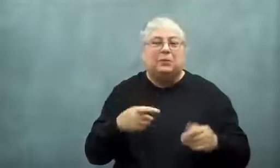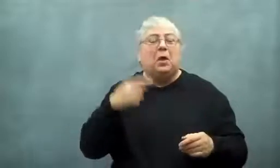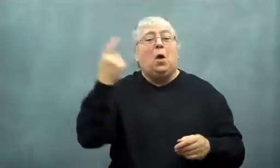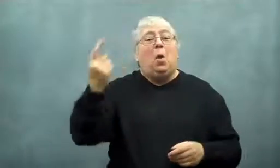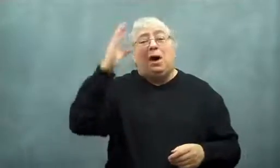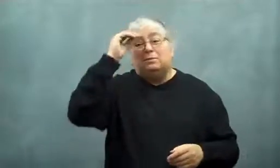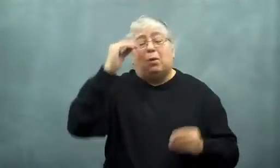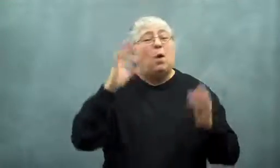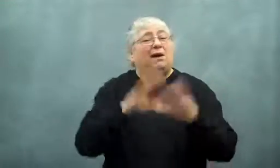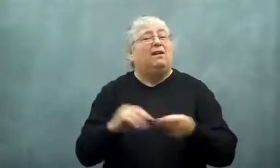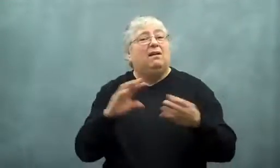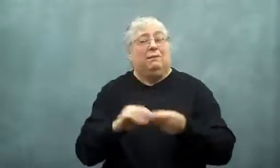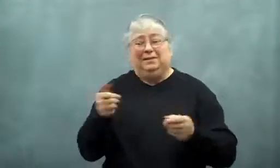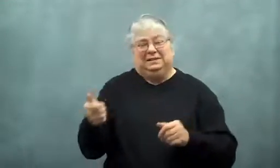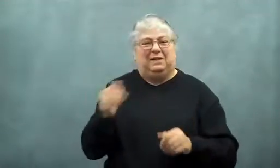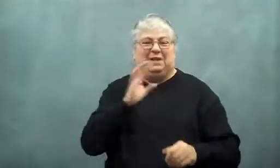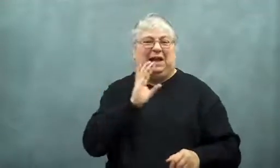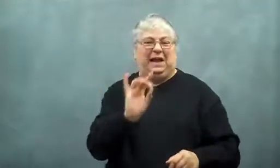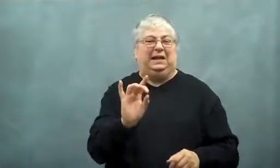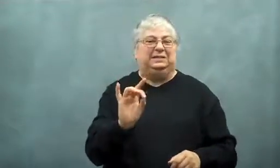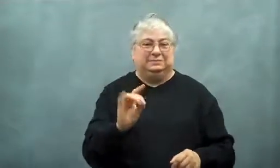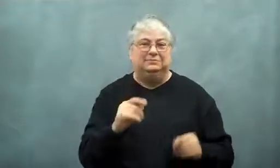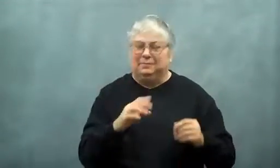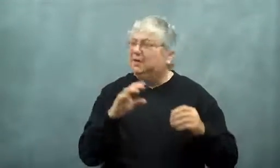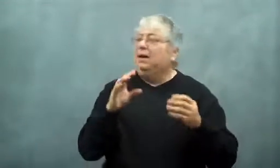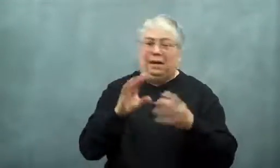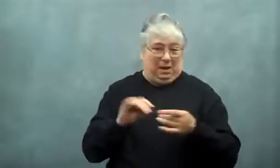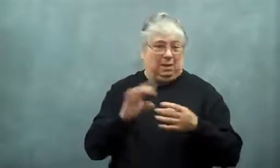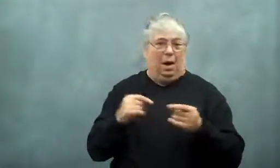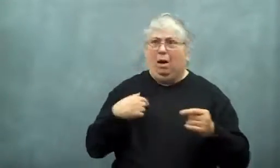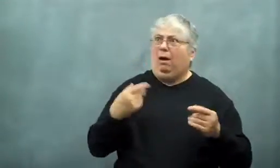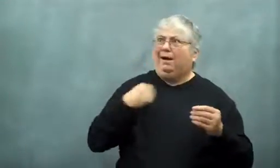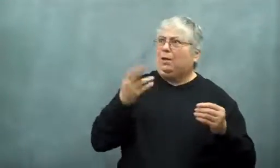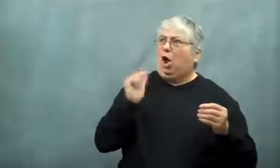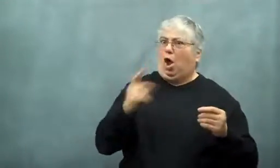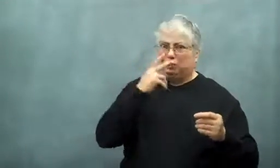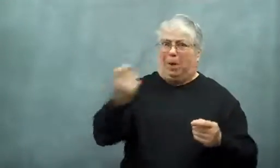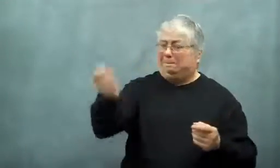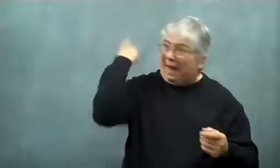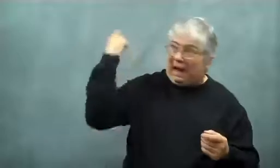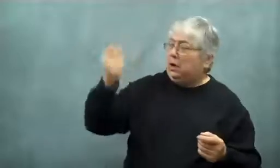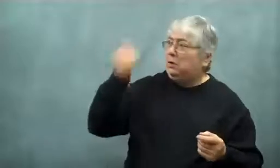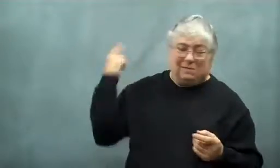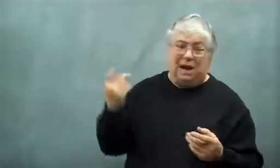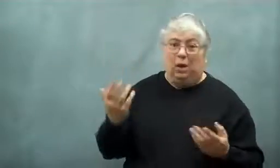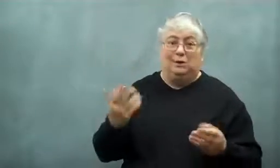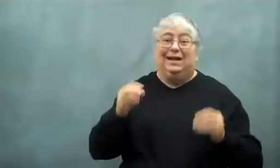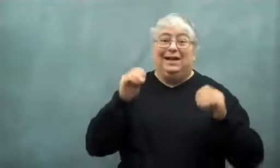One eight year old boy said he saw bullets flying past in the hallway,